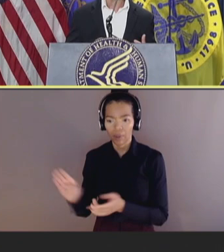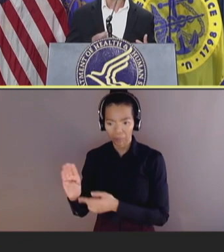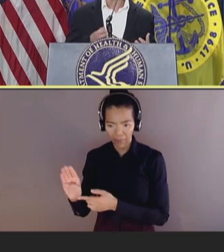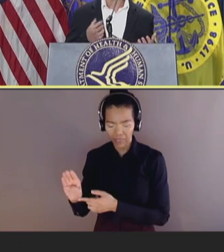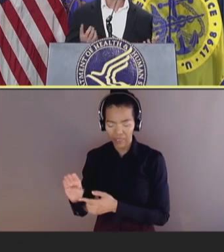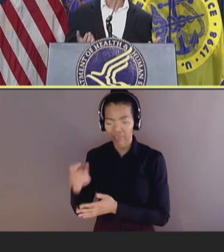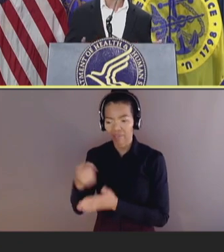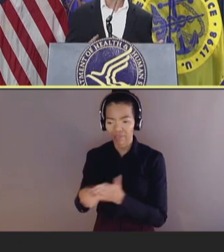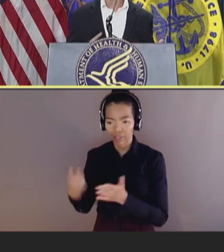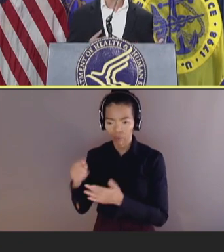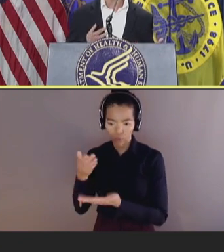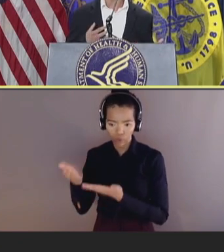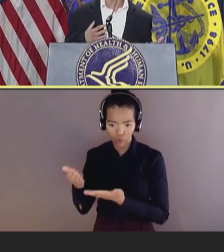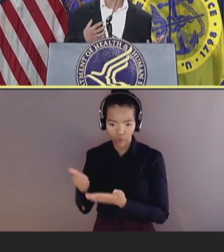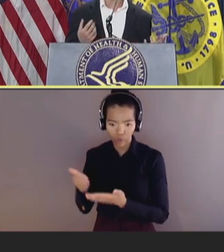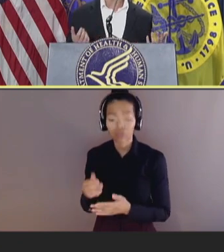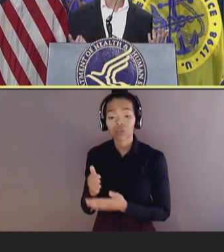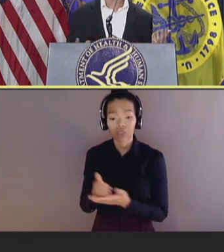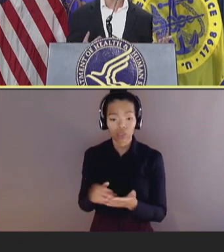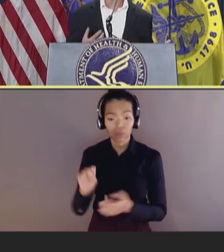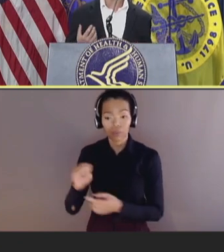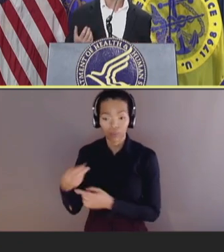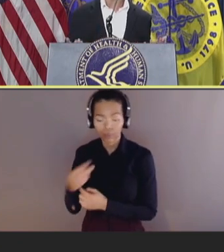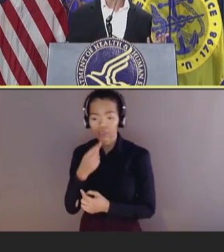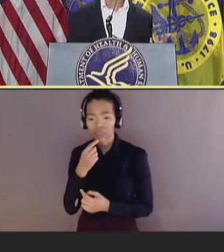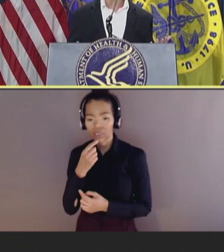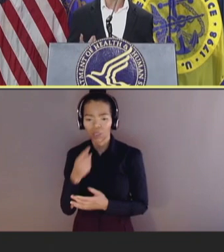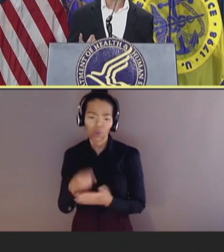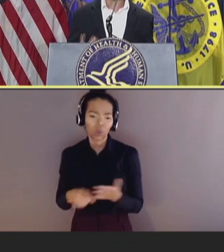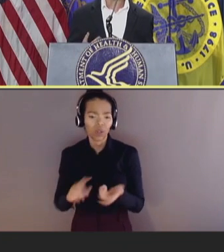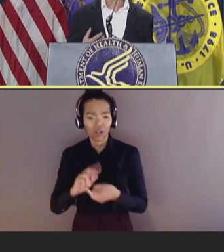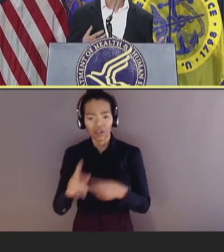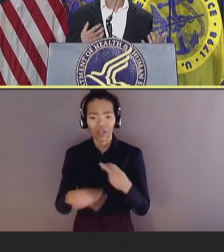a number of stakeholders have thought about, what are those reforms we can be looking at. And this